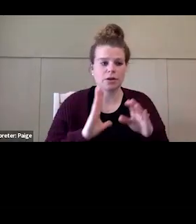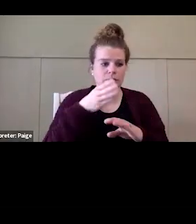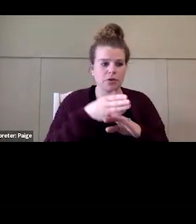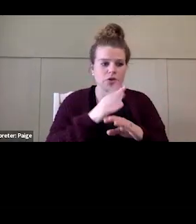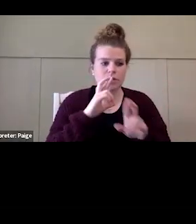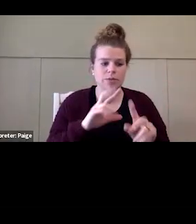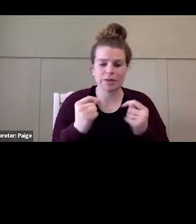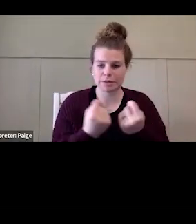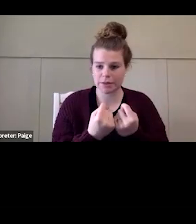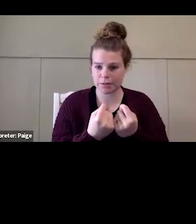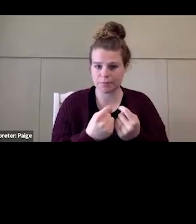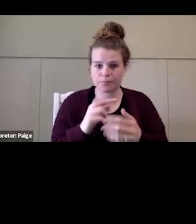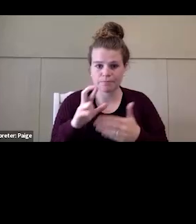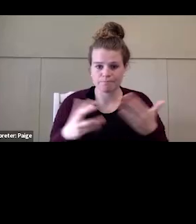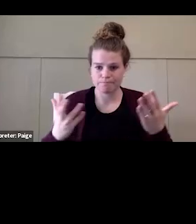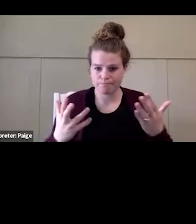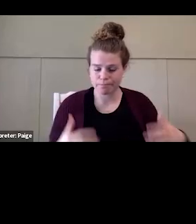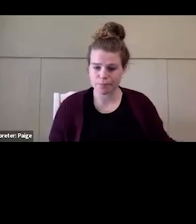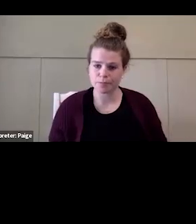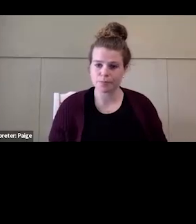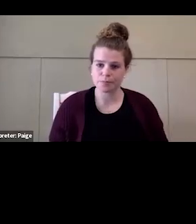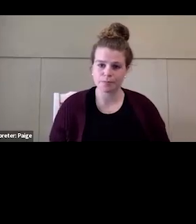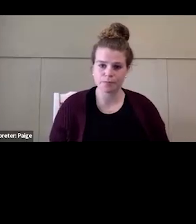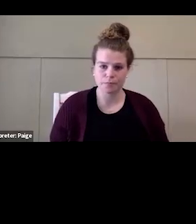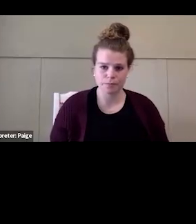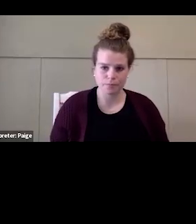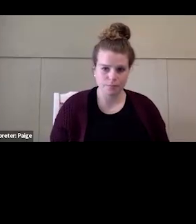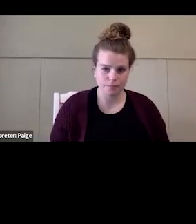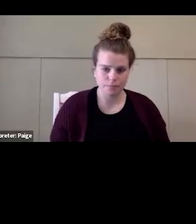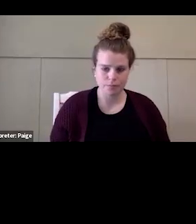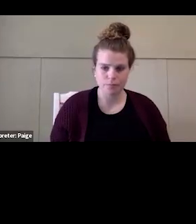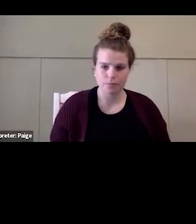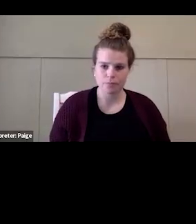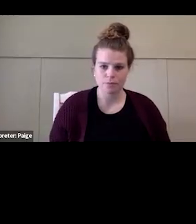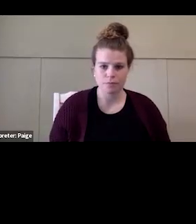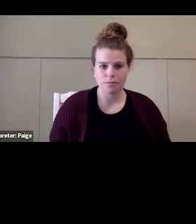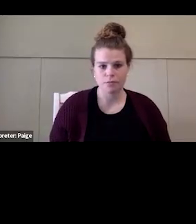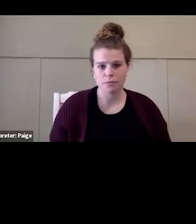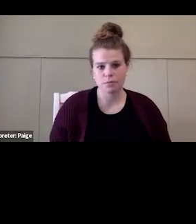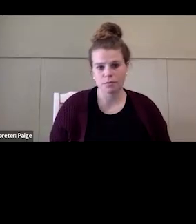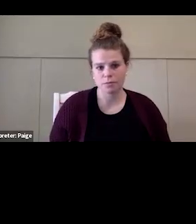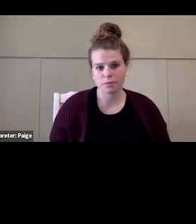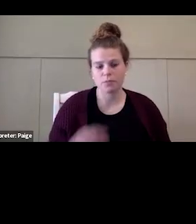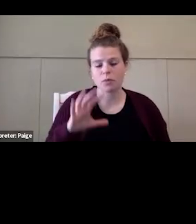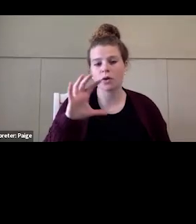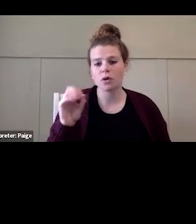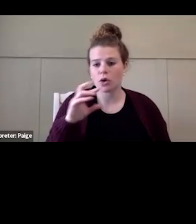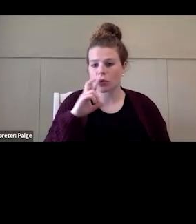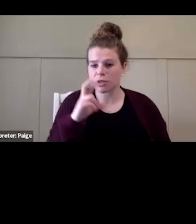they found that individuals who encounter our co-responders are 15% less likely